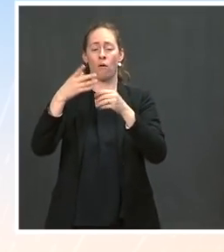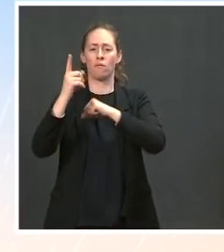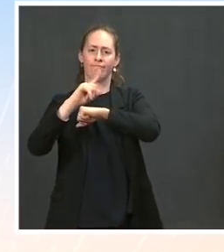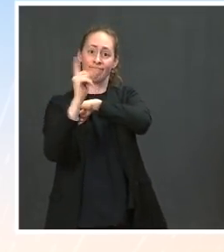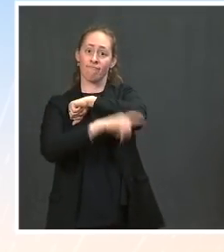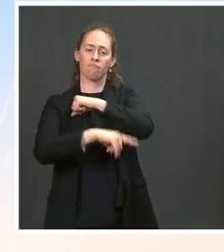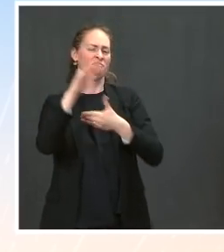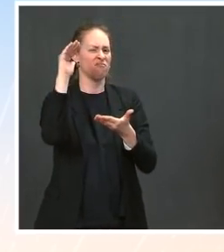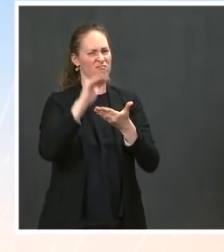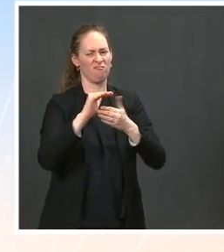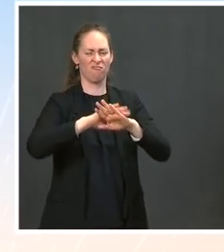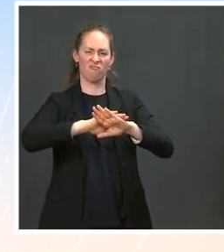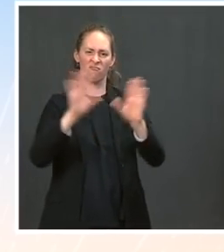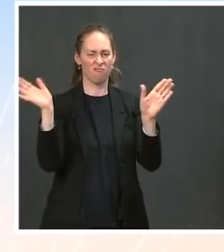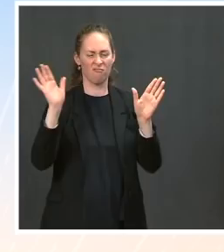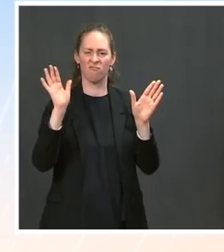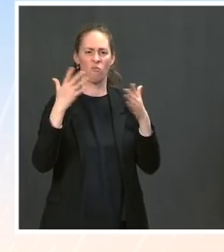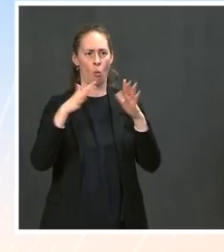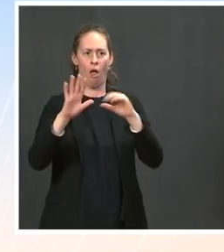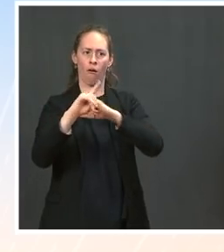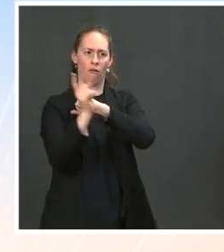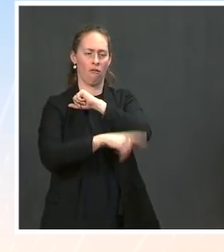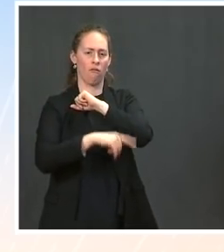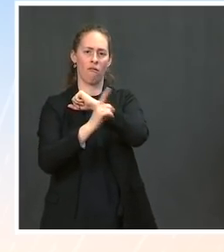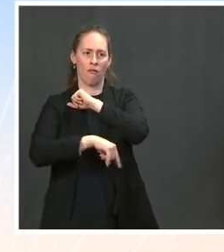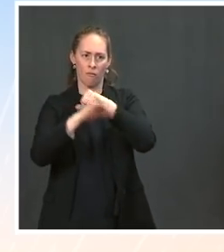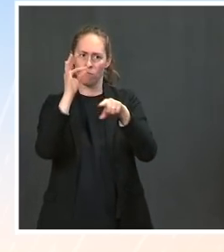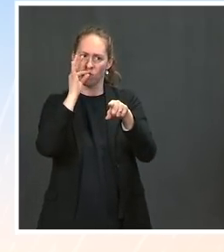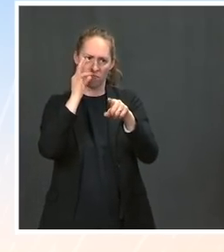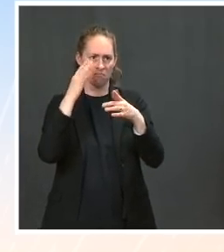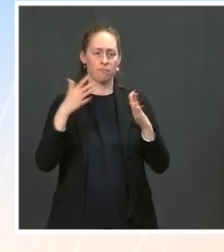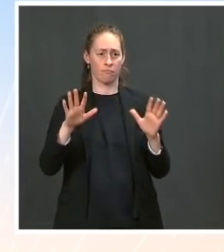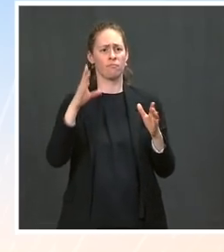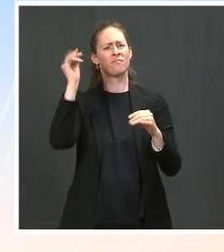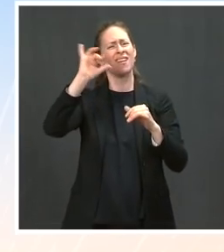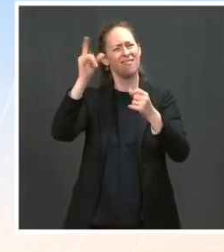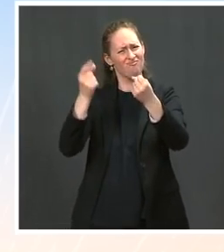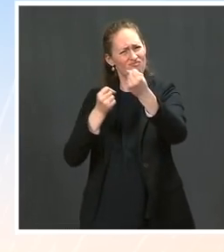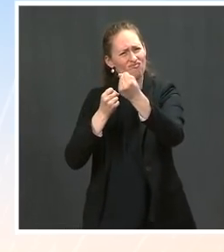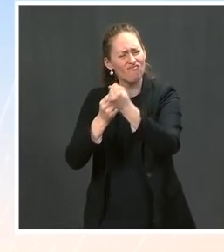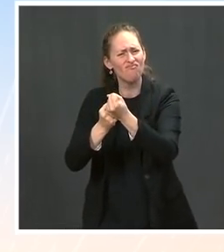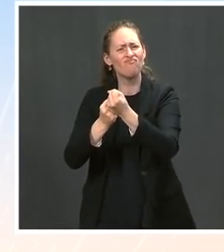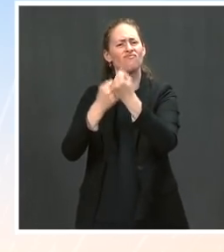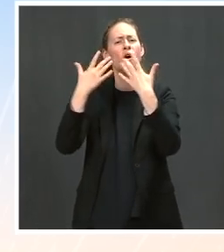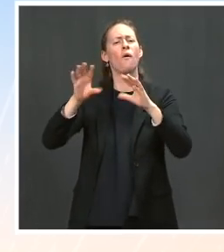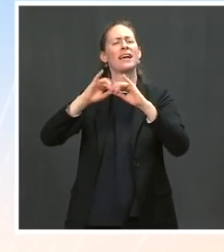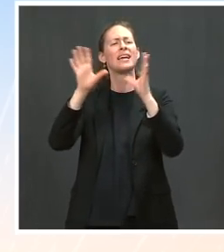and he supports legalizing medicinal marijuana. But he'll look at the research once that's concluded.